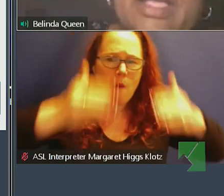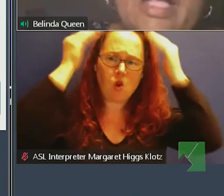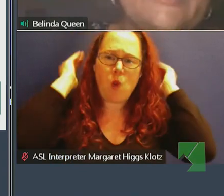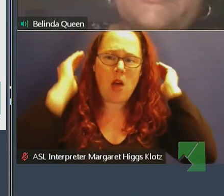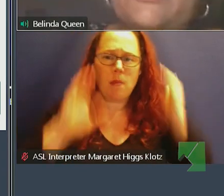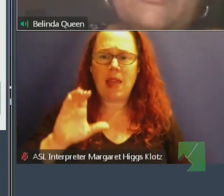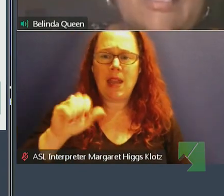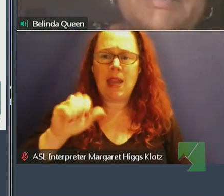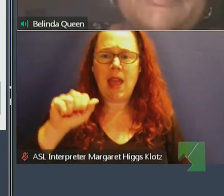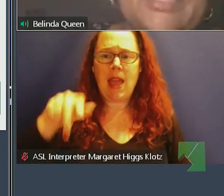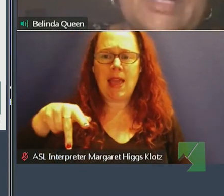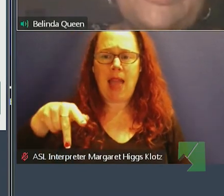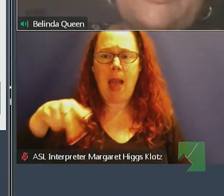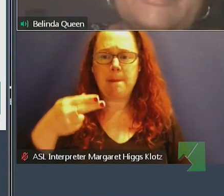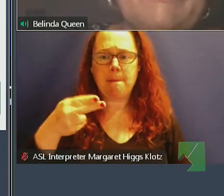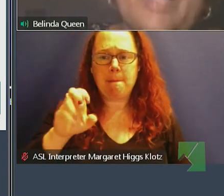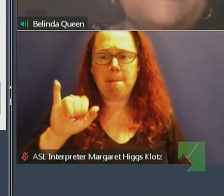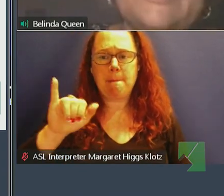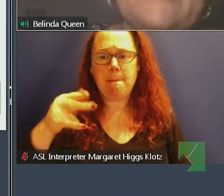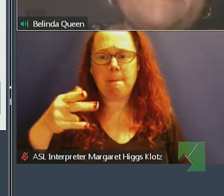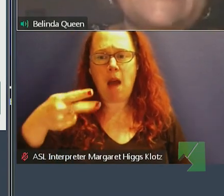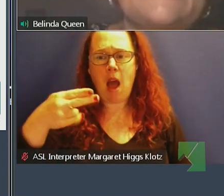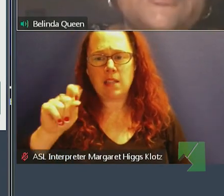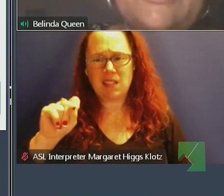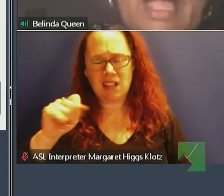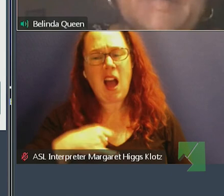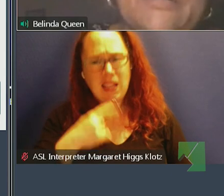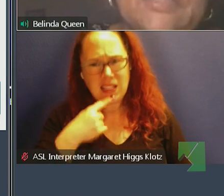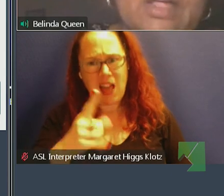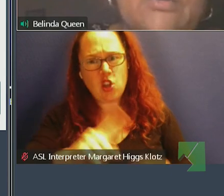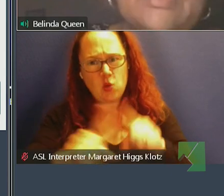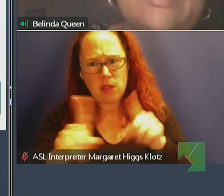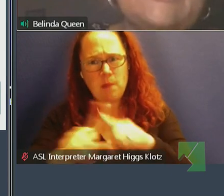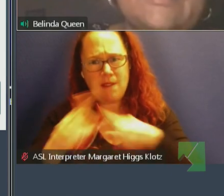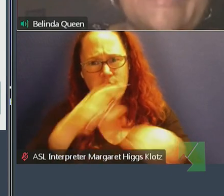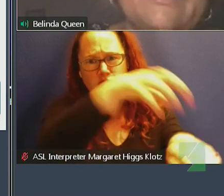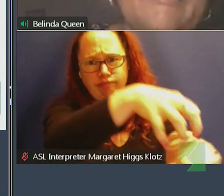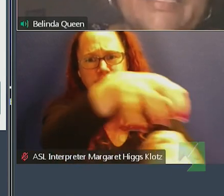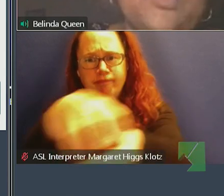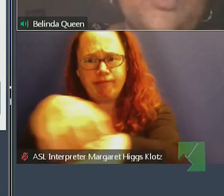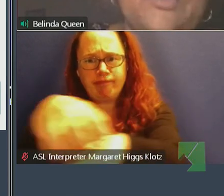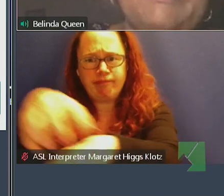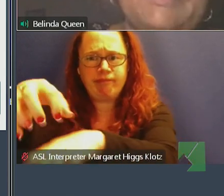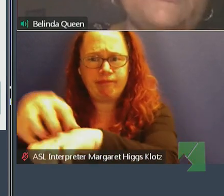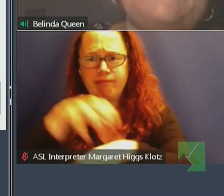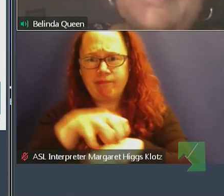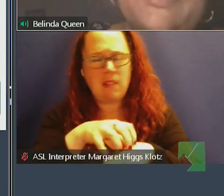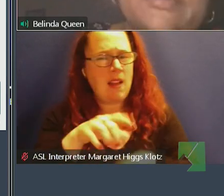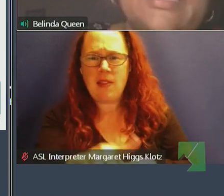I can tell you a couple of shelters and homes and stuff like that. I'm just in capita. The lack of vans Mormon was particularly,